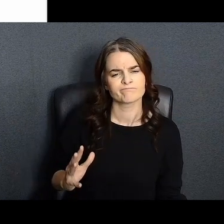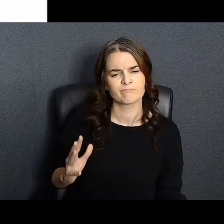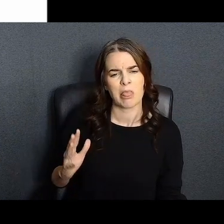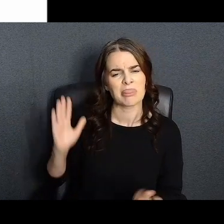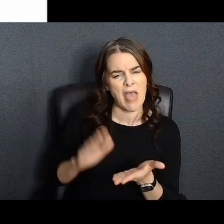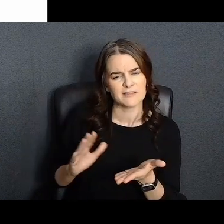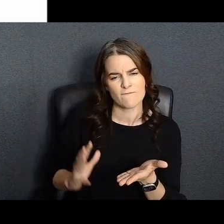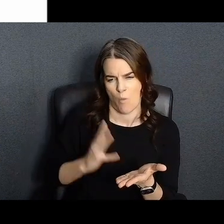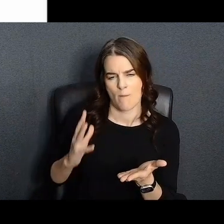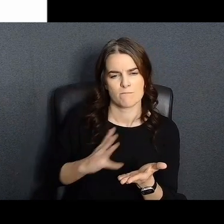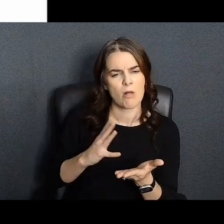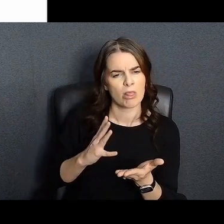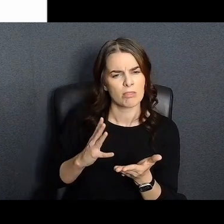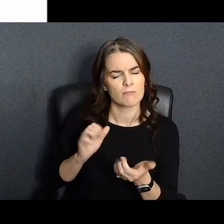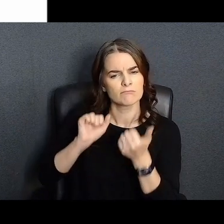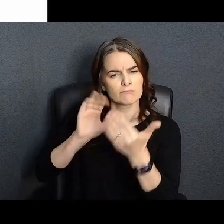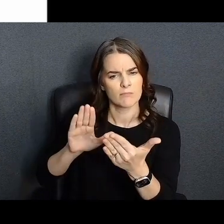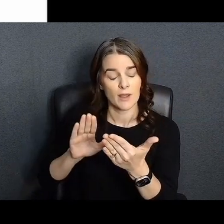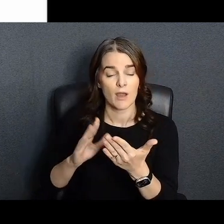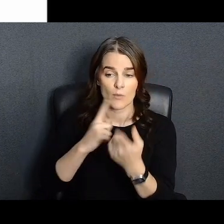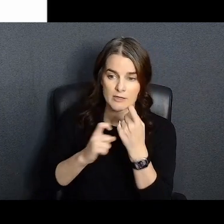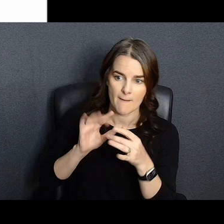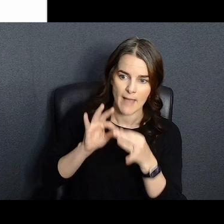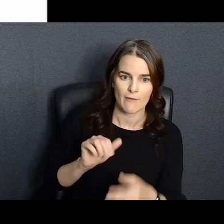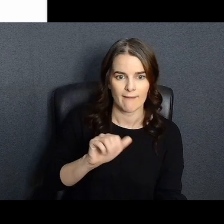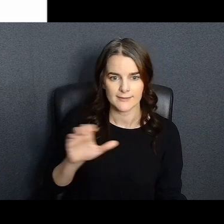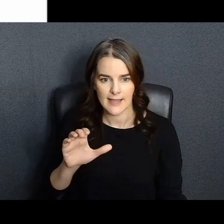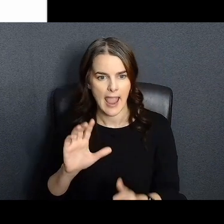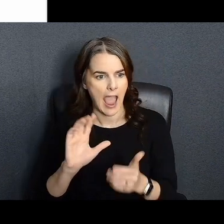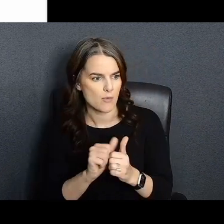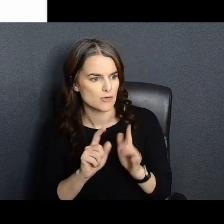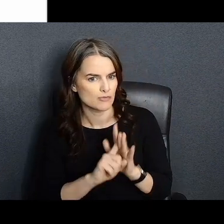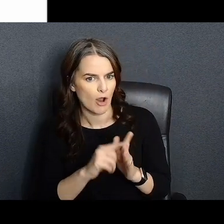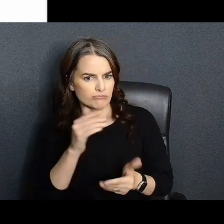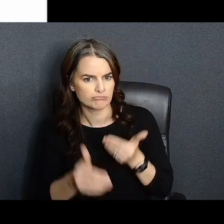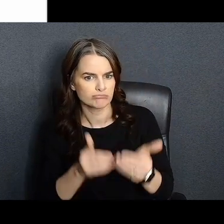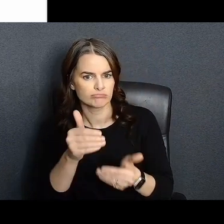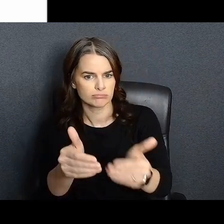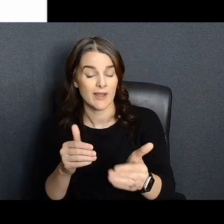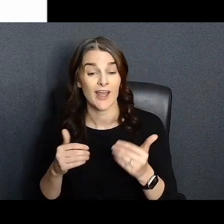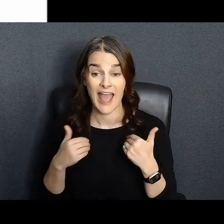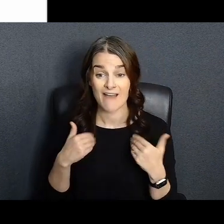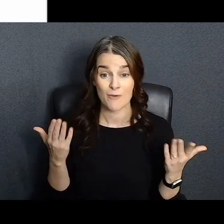Just have a conversation about AAC. Where to get started. We also have our ACES program--